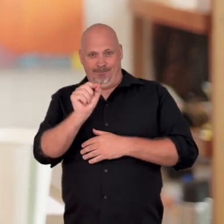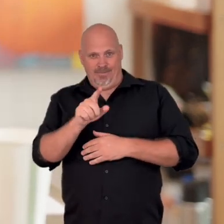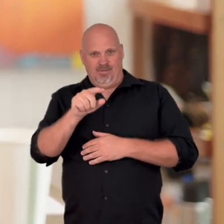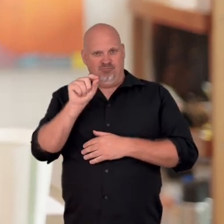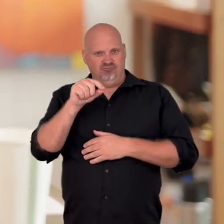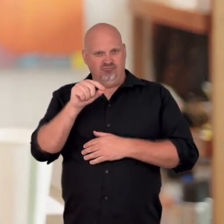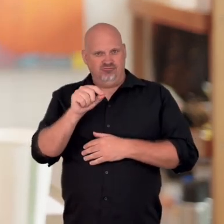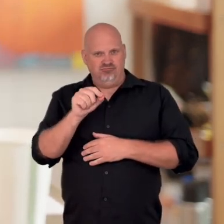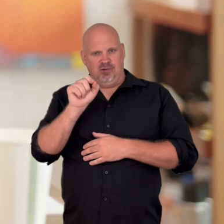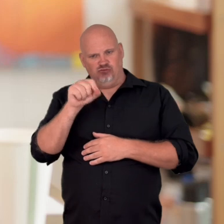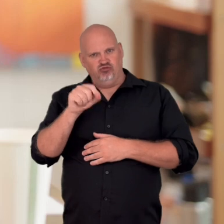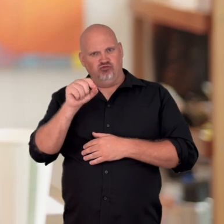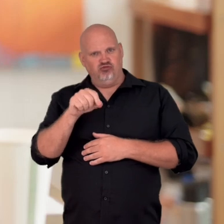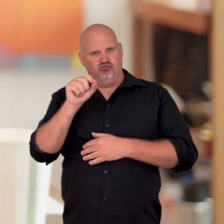that is the stem